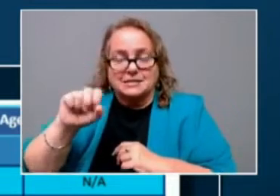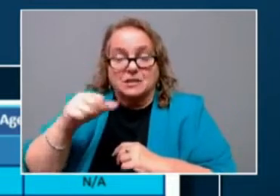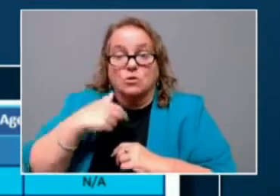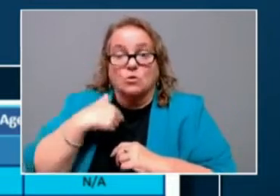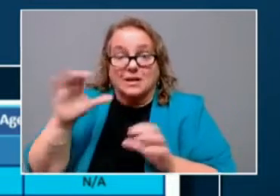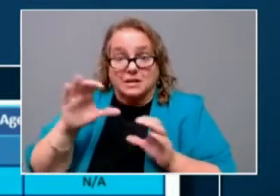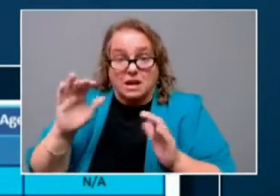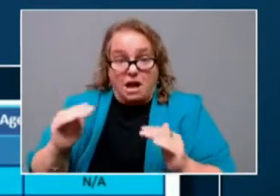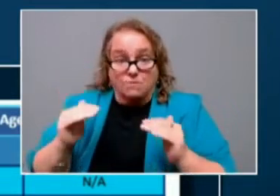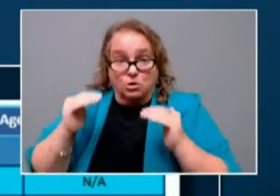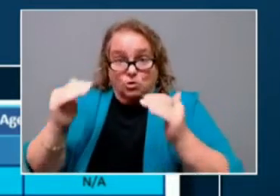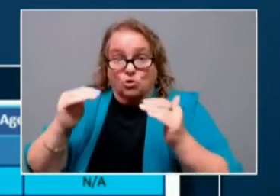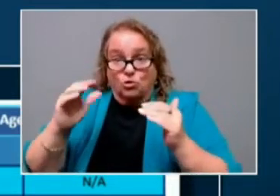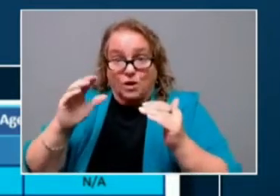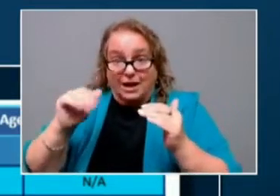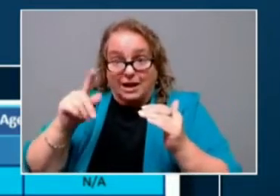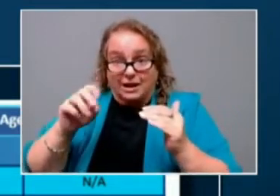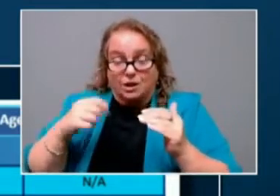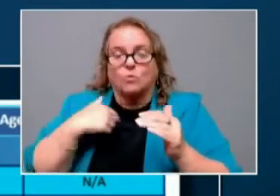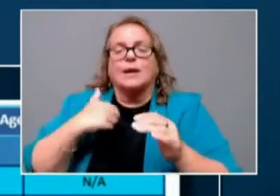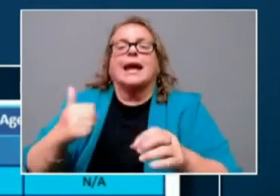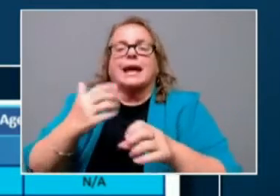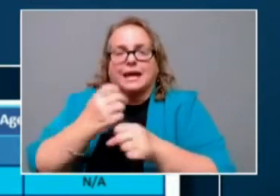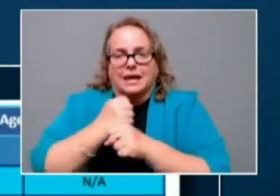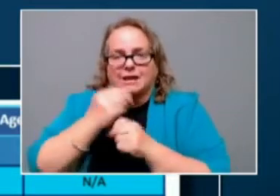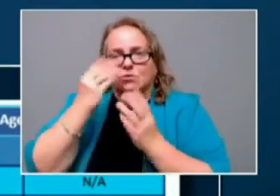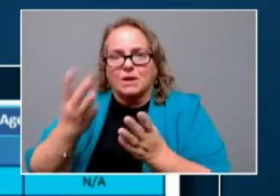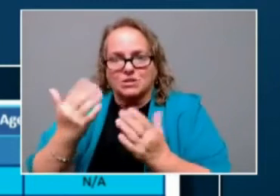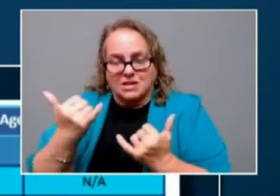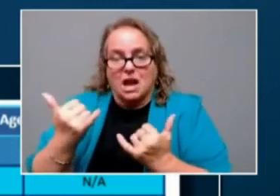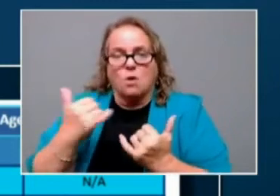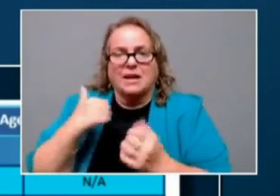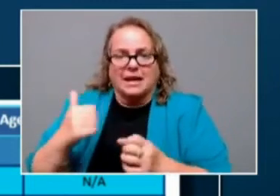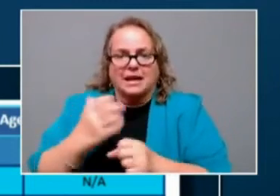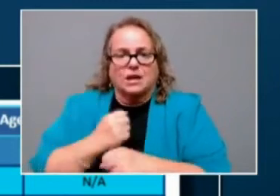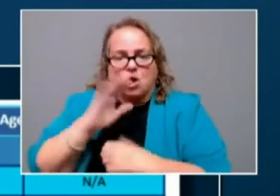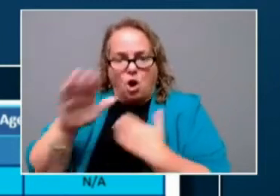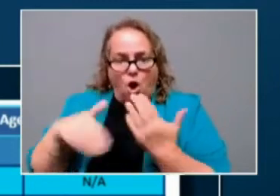able to get information on all but about 16,000 of these, which means it's